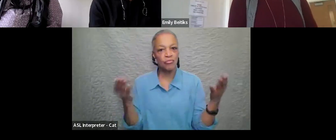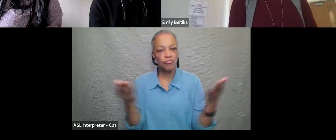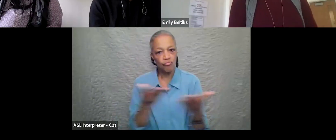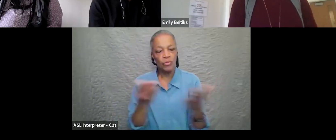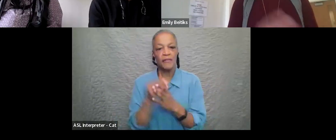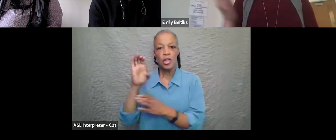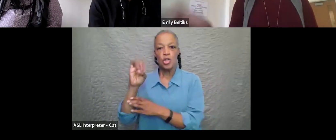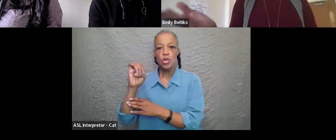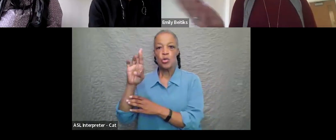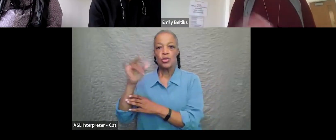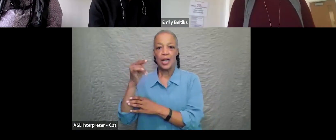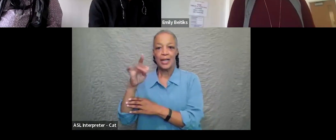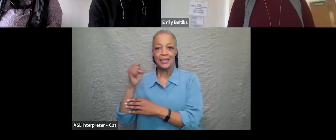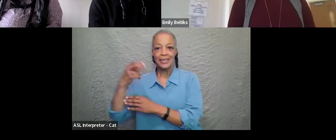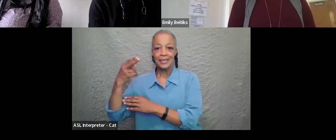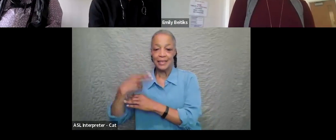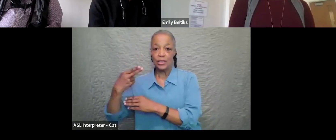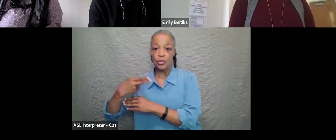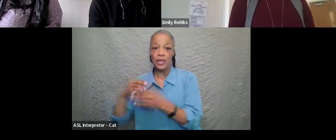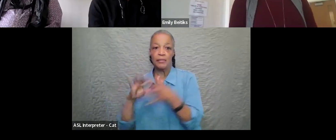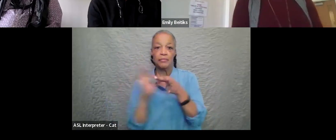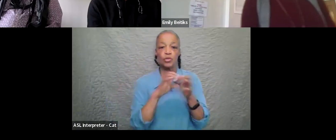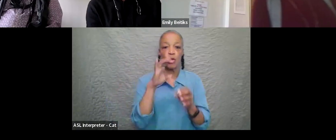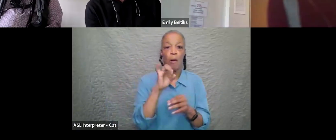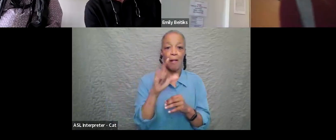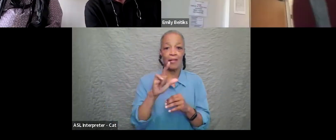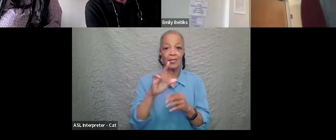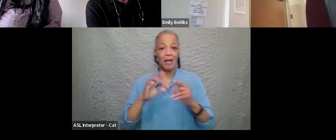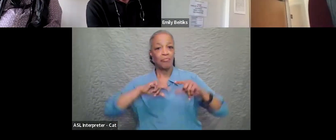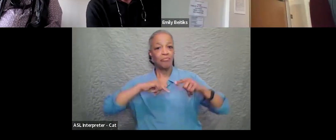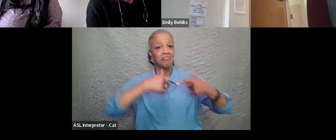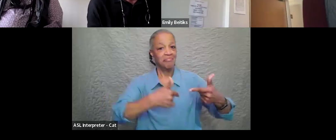So with that, I pass it over to you. And thank you both for being here. Thanks for having us. Yeah.